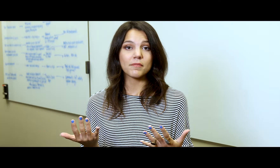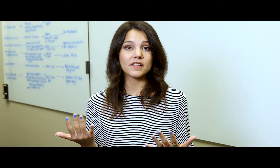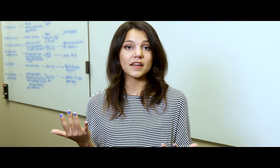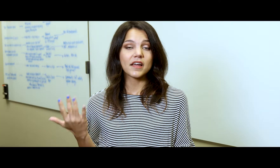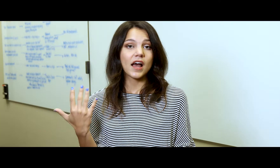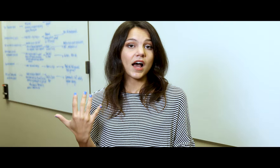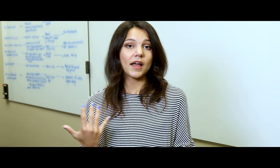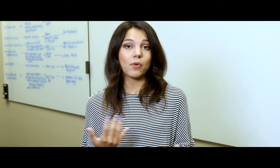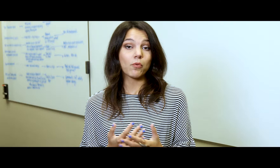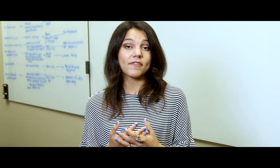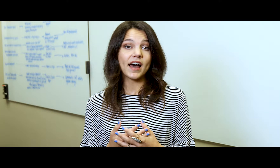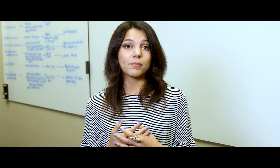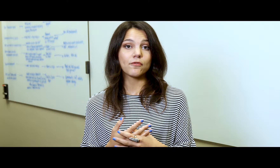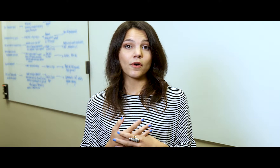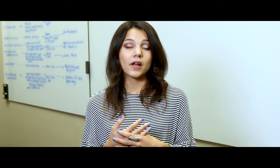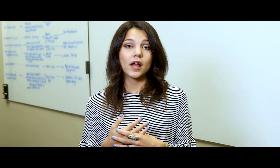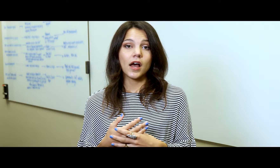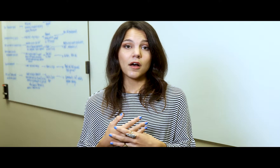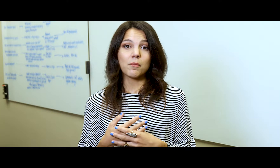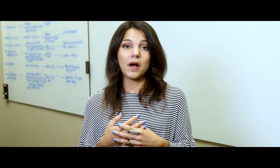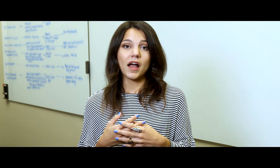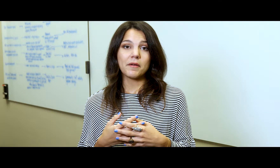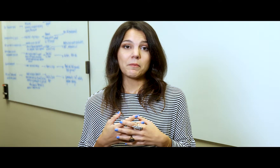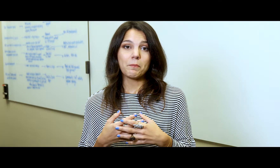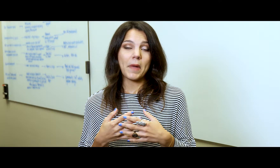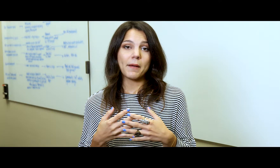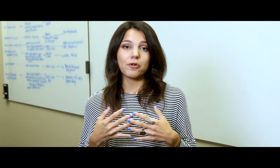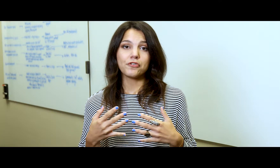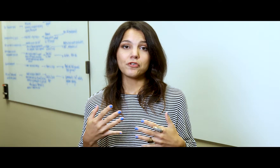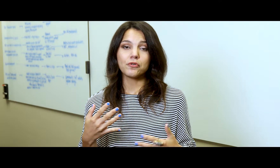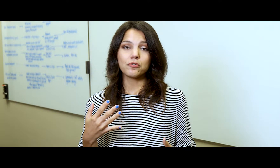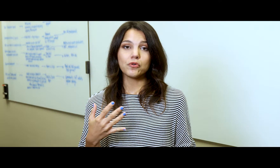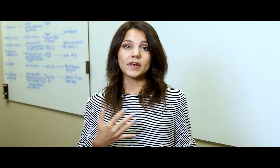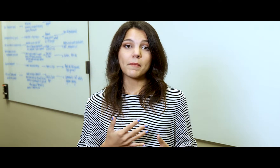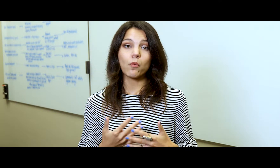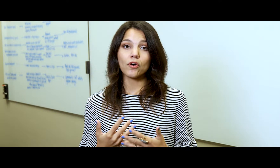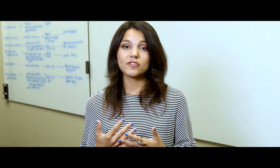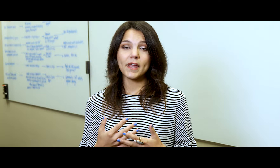something that I would've had before. I'm able to do it in my workspace.